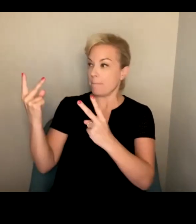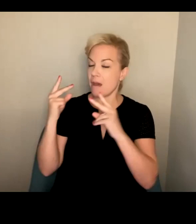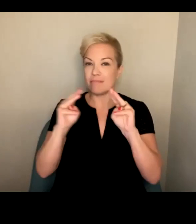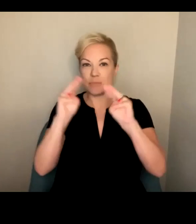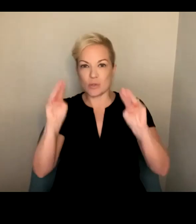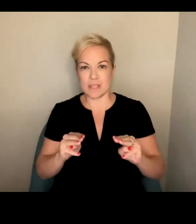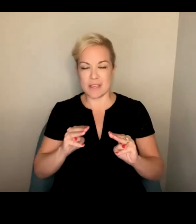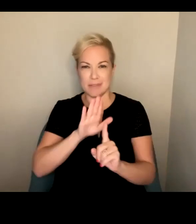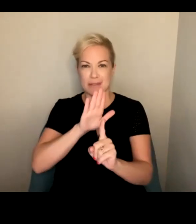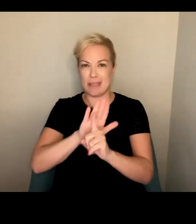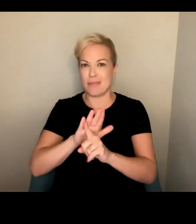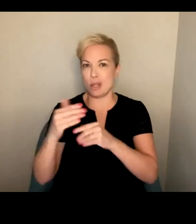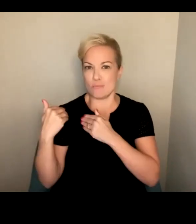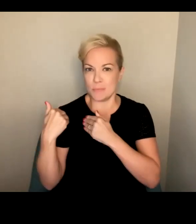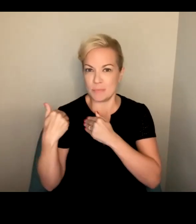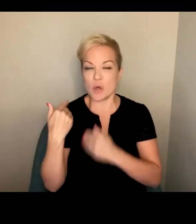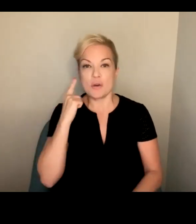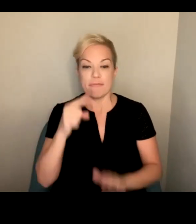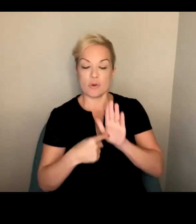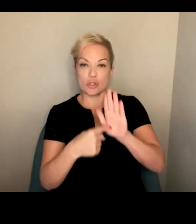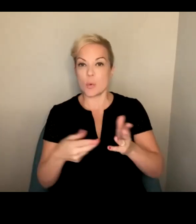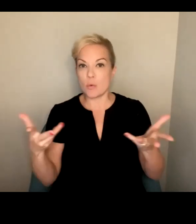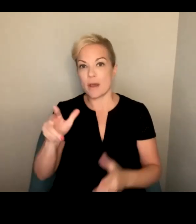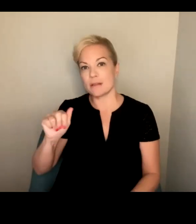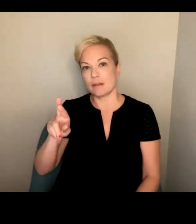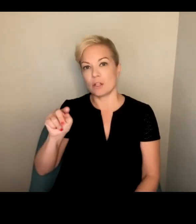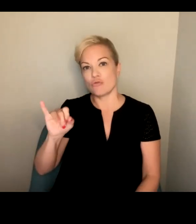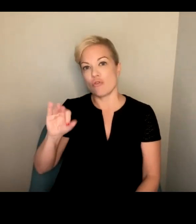not only exhibit artifacts but also provide opportunities for research.